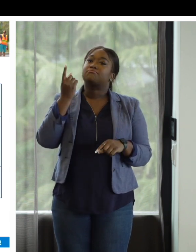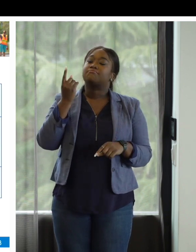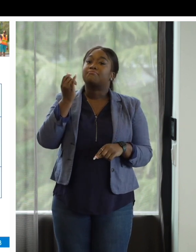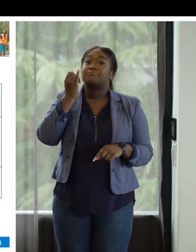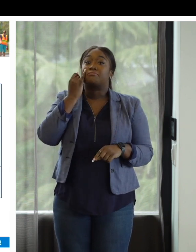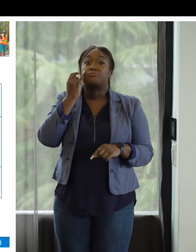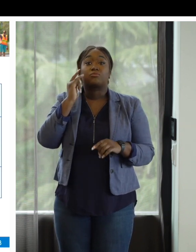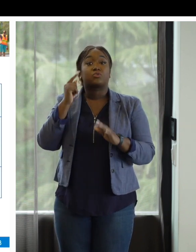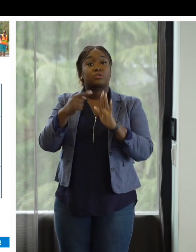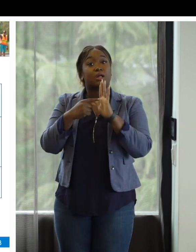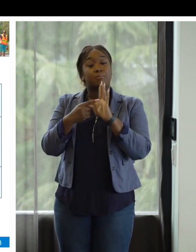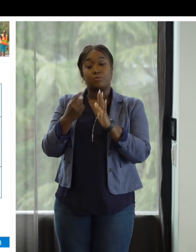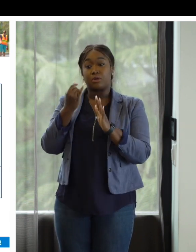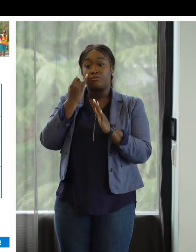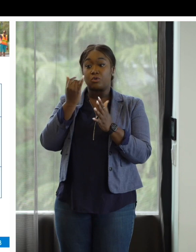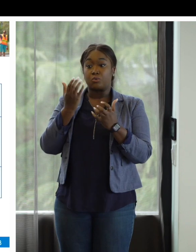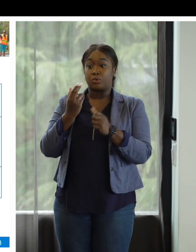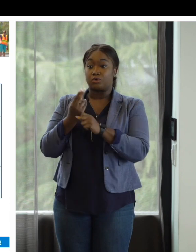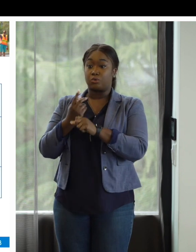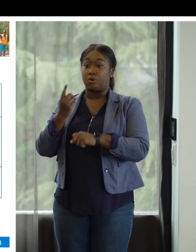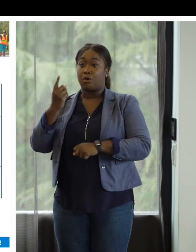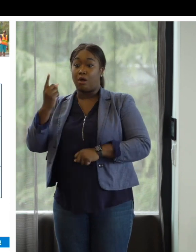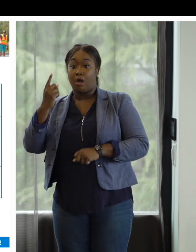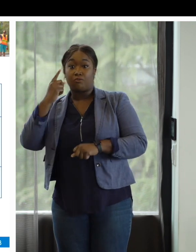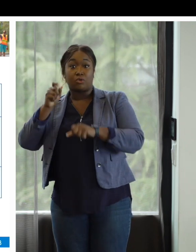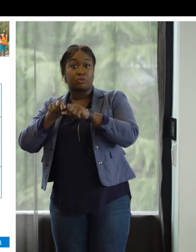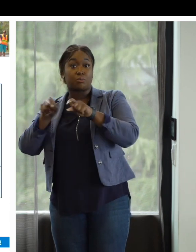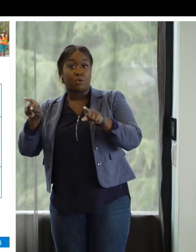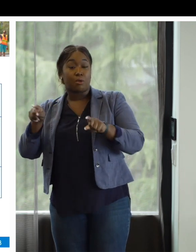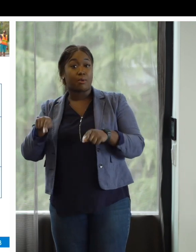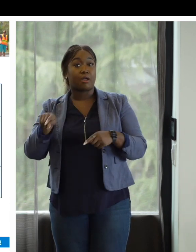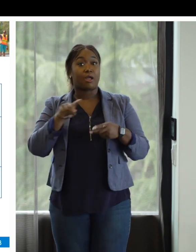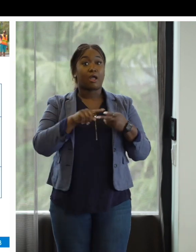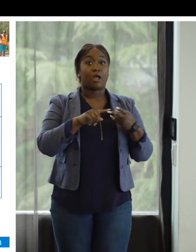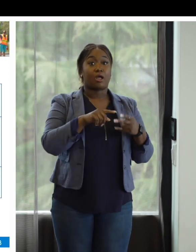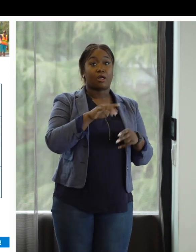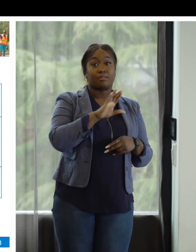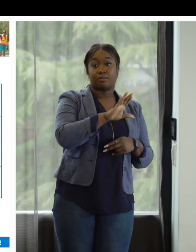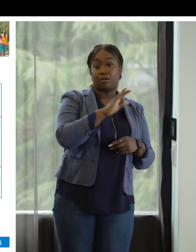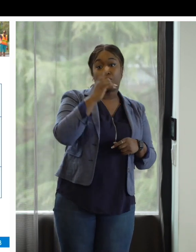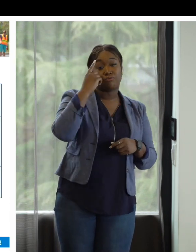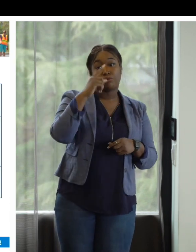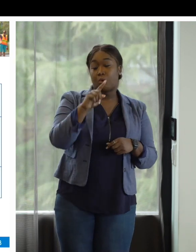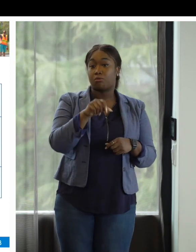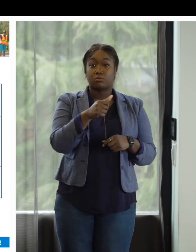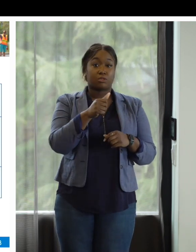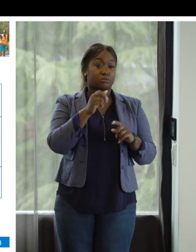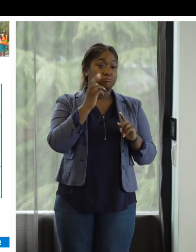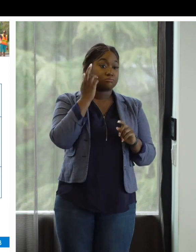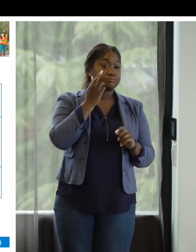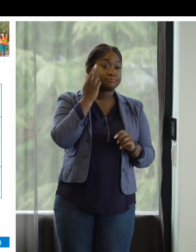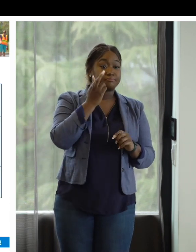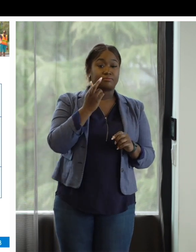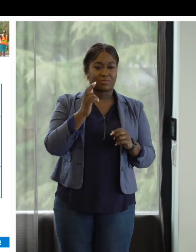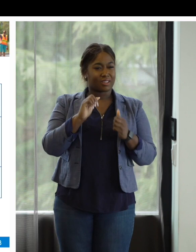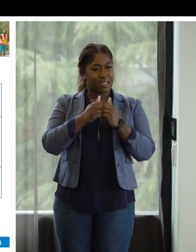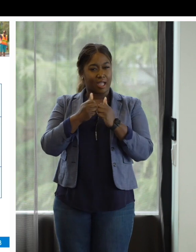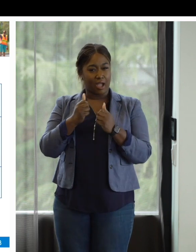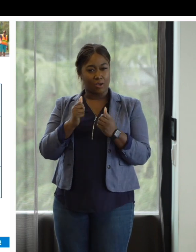your deployment and one use another for another aspect of deployment and then we developed a road map or